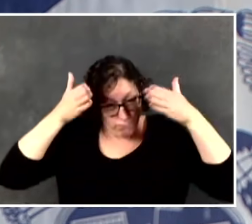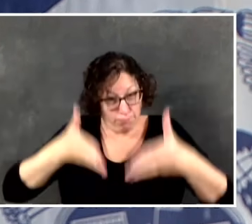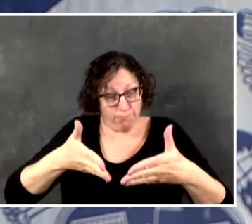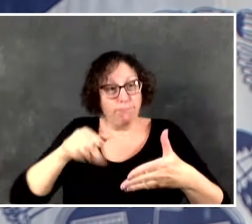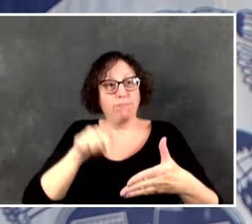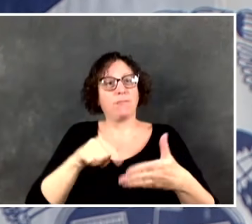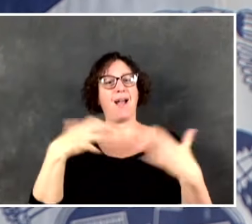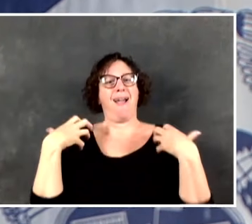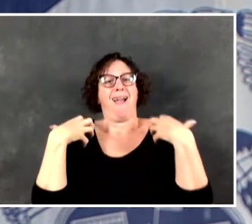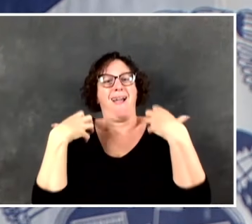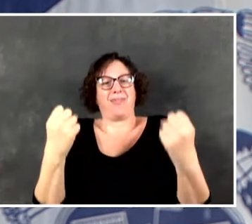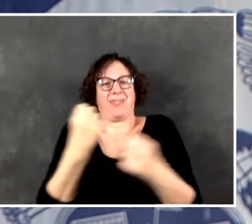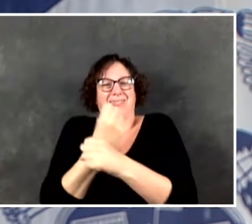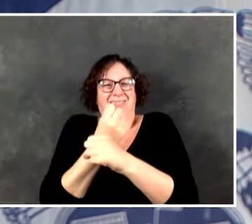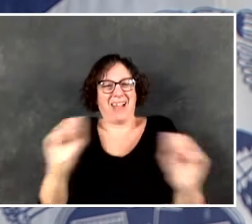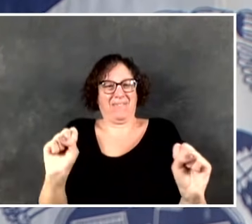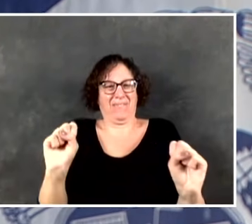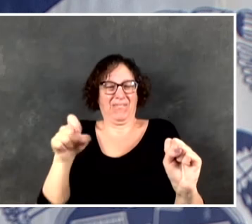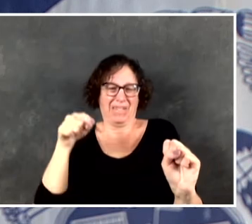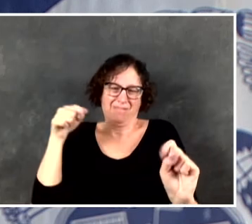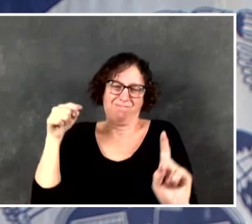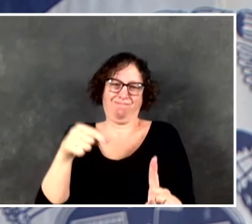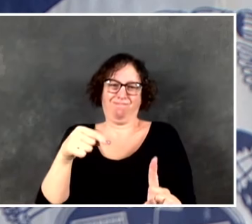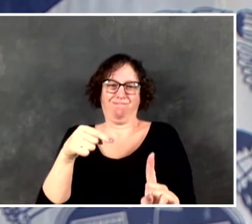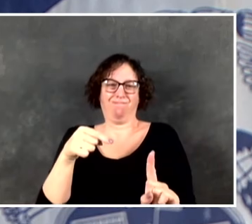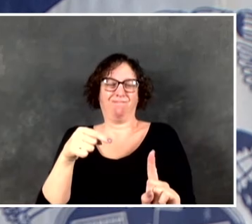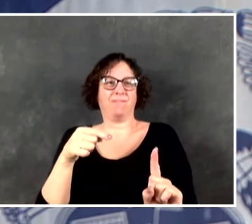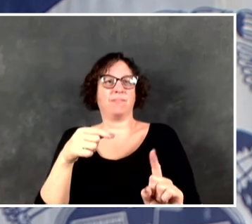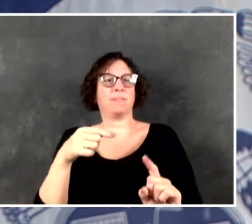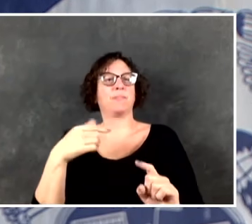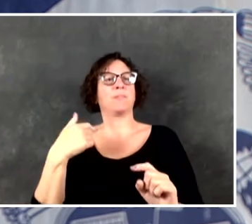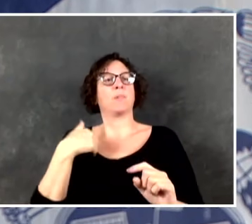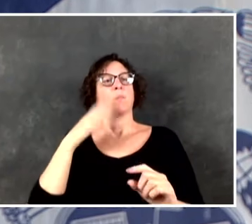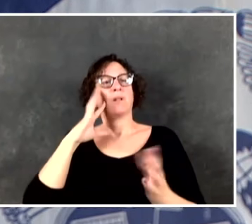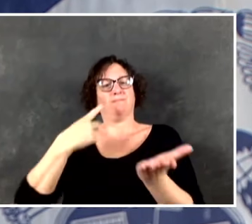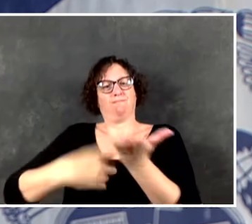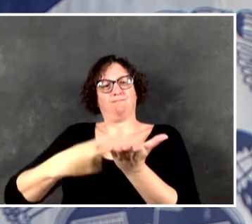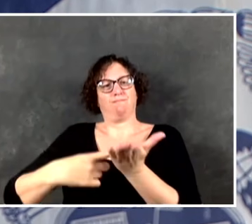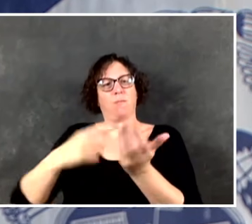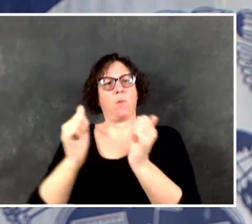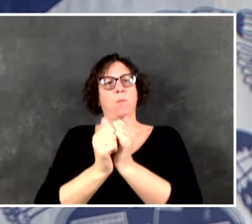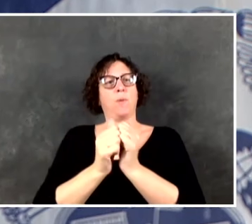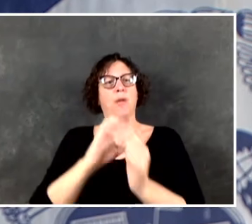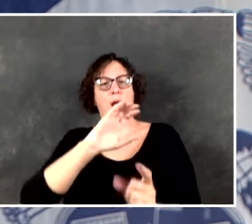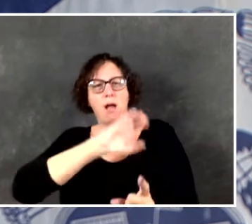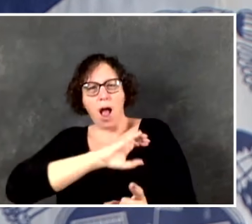CONVERSATION WITH THE CITY COUNCI TH STARTS HL AND SAFETY. WHAT I HAVE MAKE SURE WOR KI WITH THE POLICE